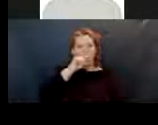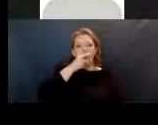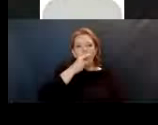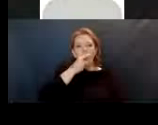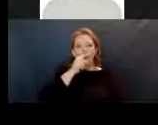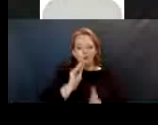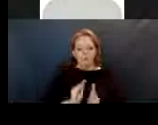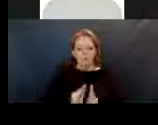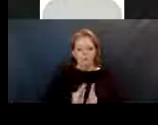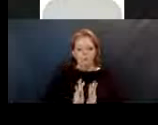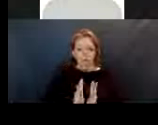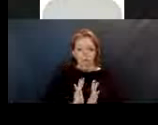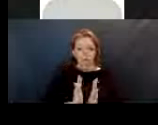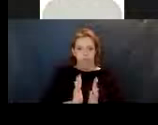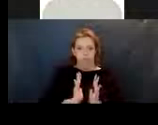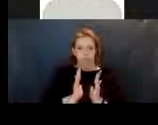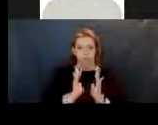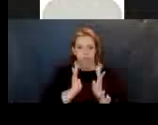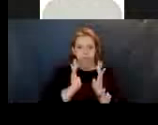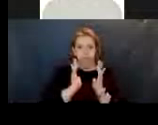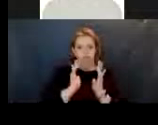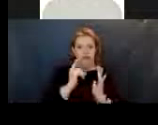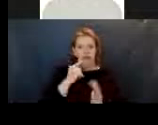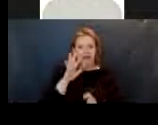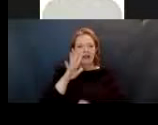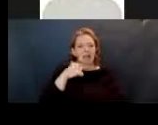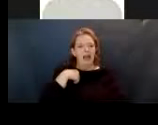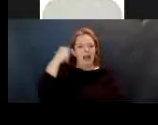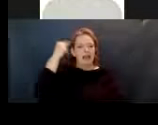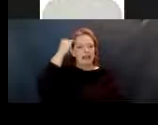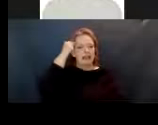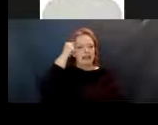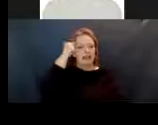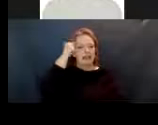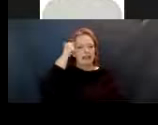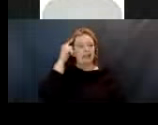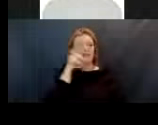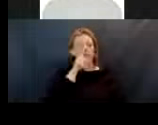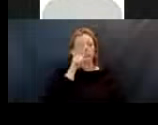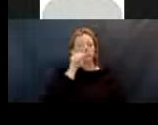think of the soybean field, but what that tells us is that, you know, they grew corn